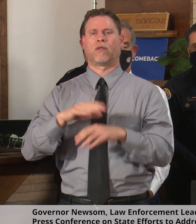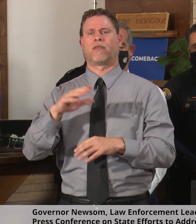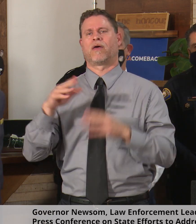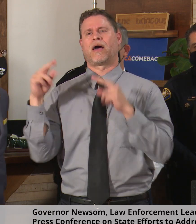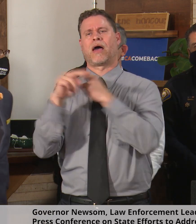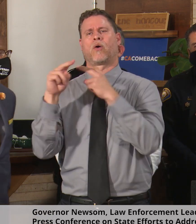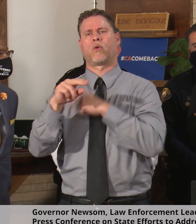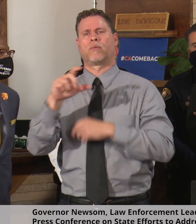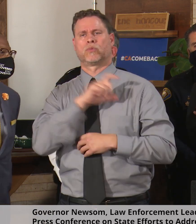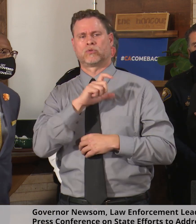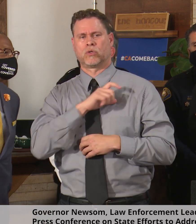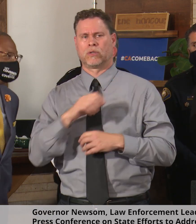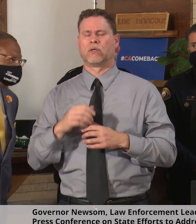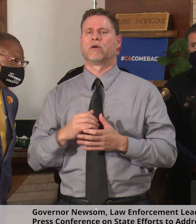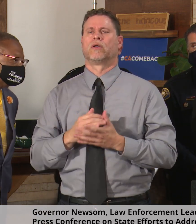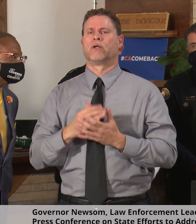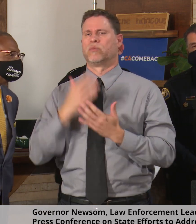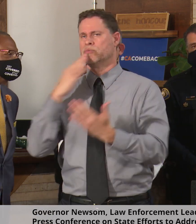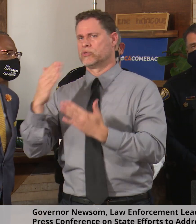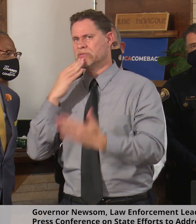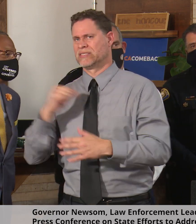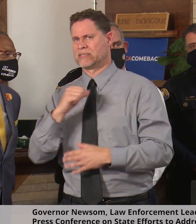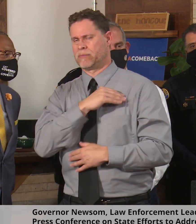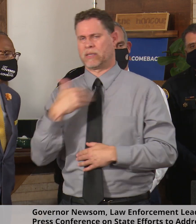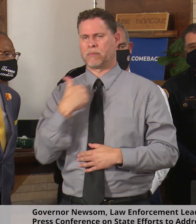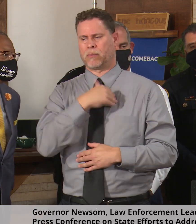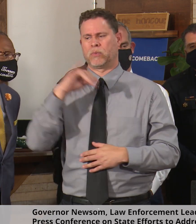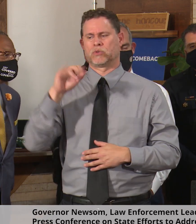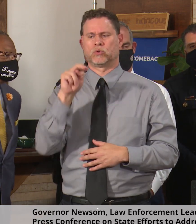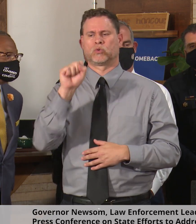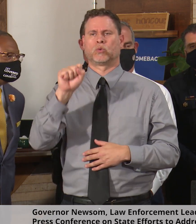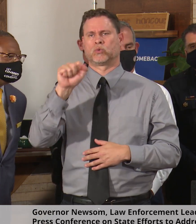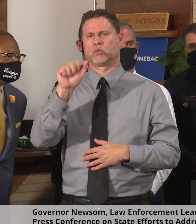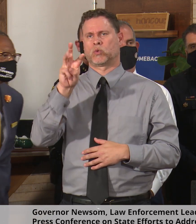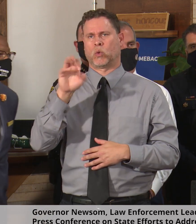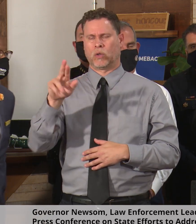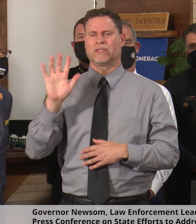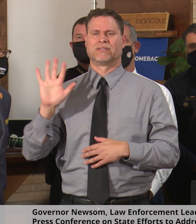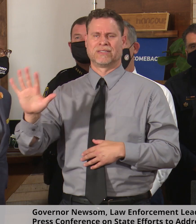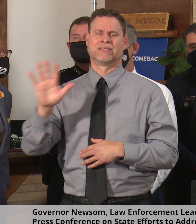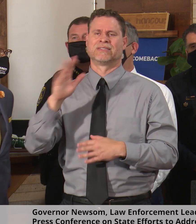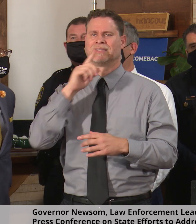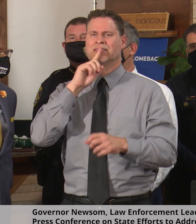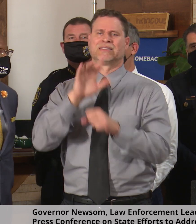to extend my appreciation to assembly member John Sawyer for his dedication to this legislation.